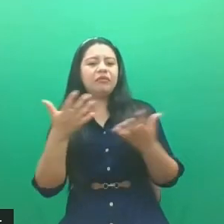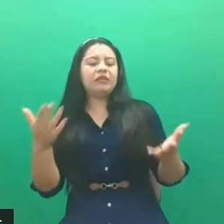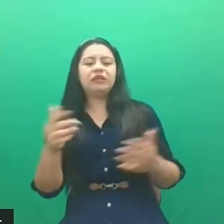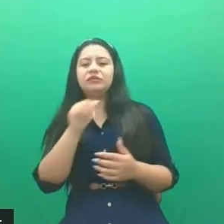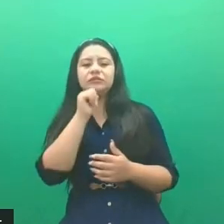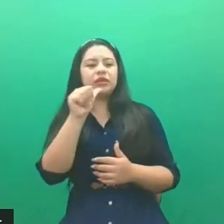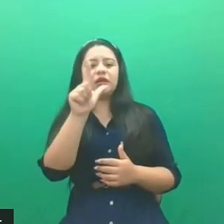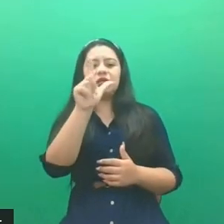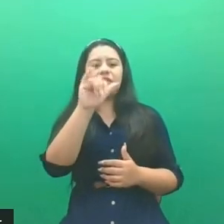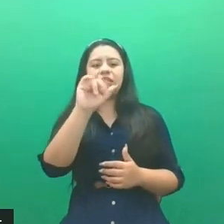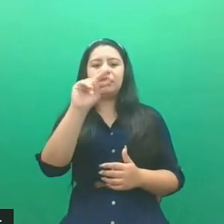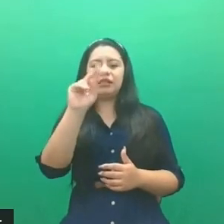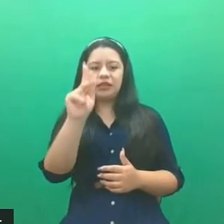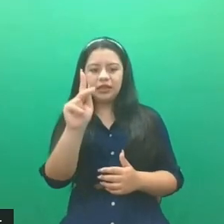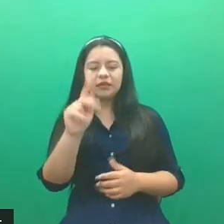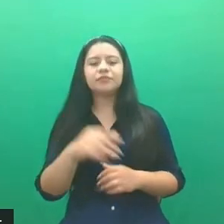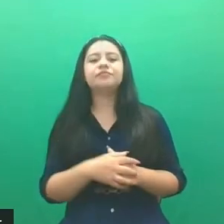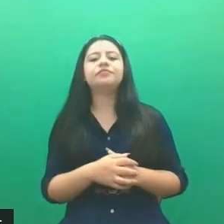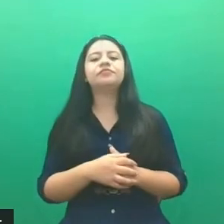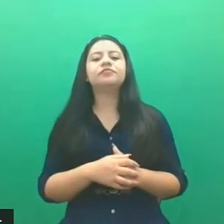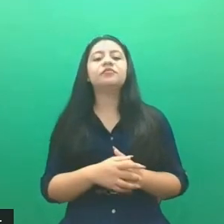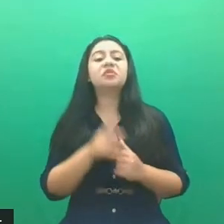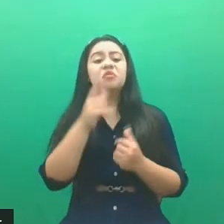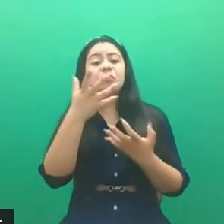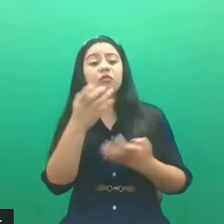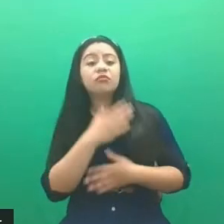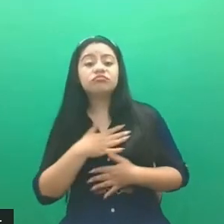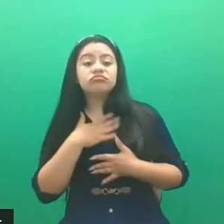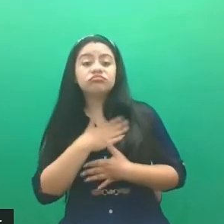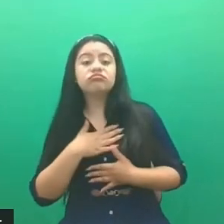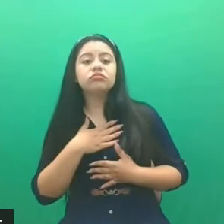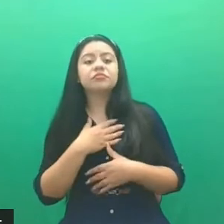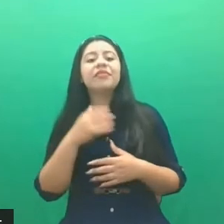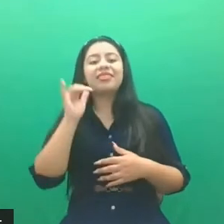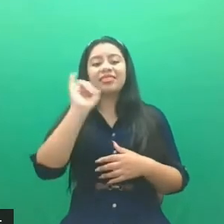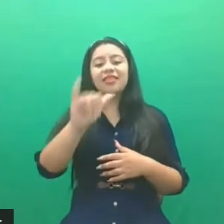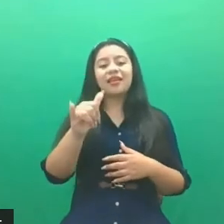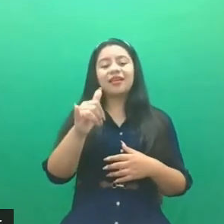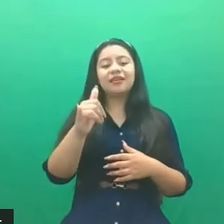a thing that we want people to appreciate the accessibility checker is wrong. Please feel free